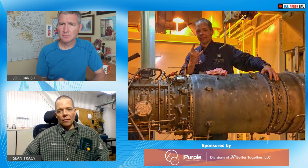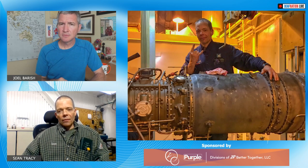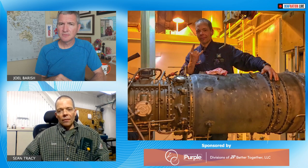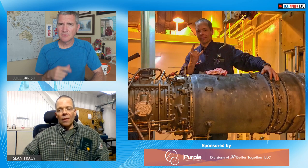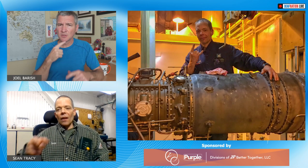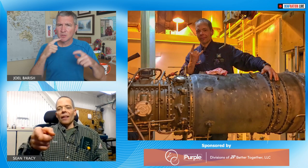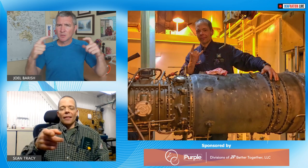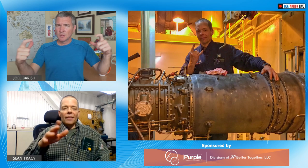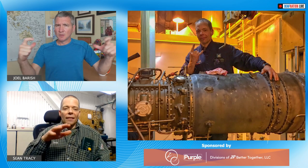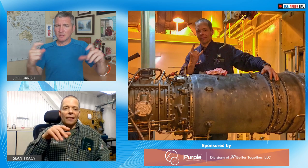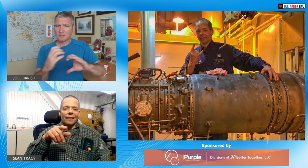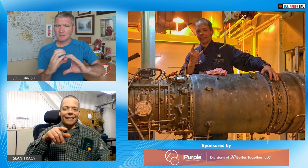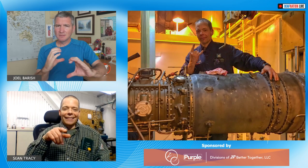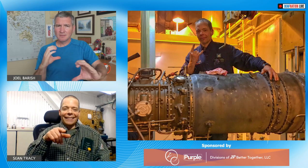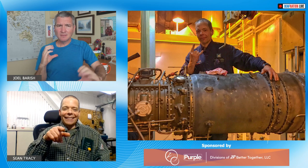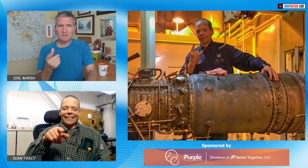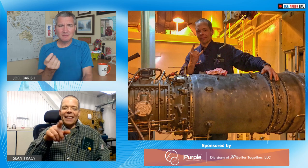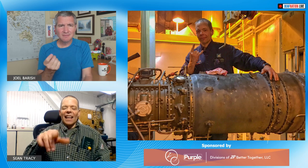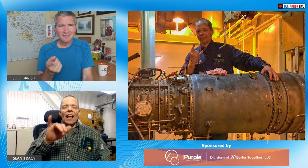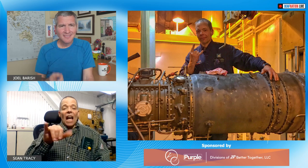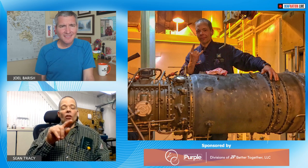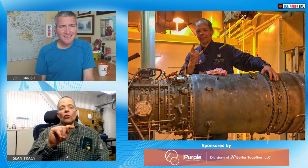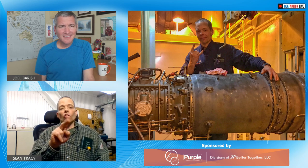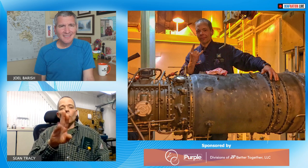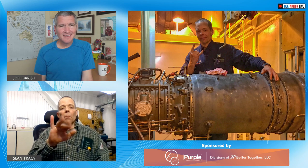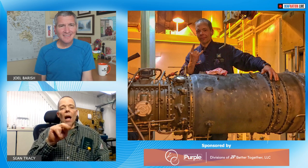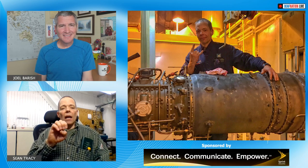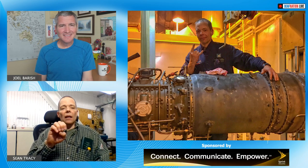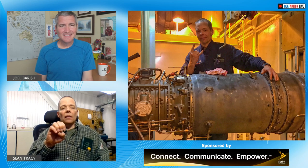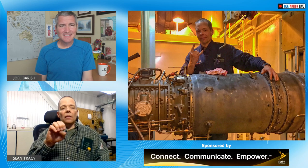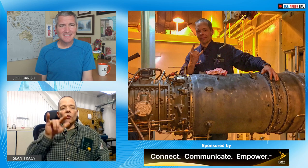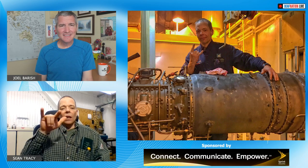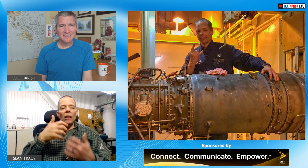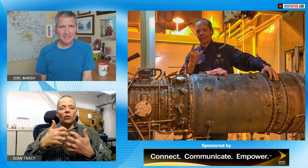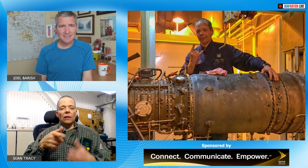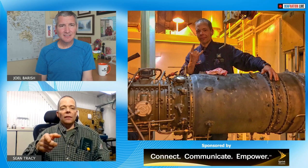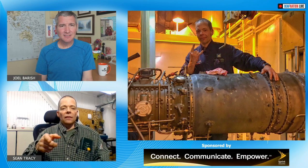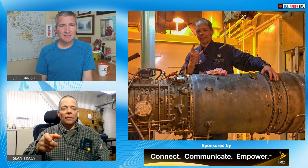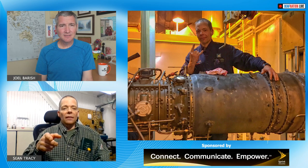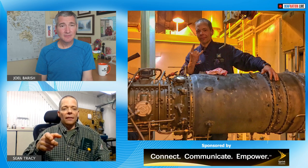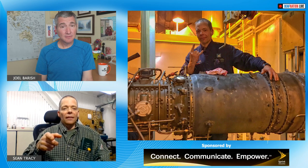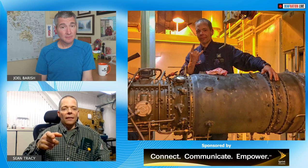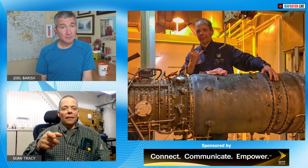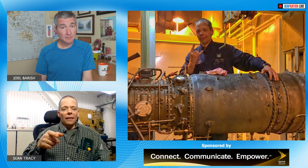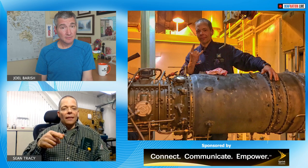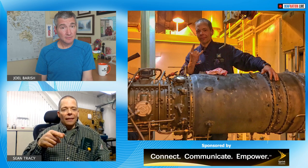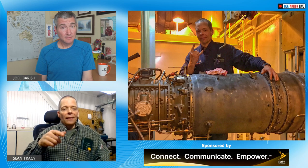That thing is huge! What is it? That is a turbine, which is a jet engine.